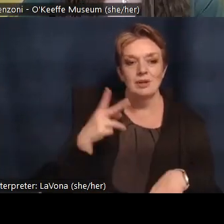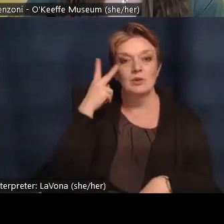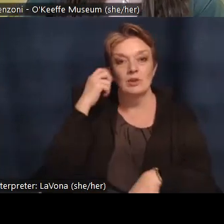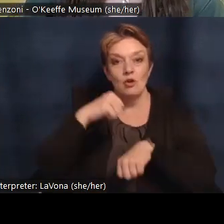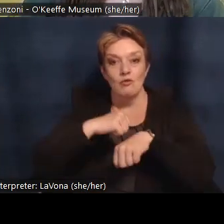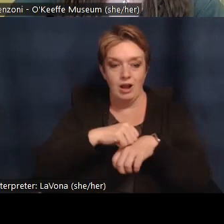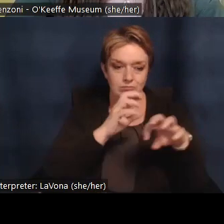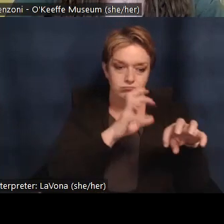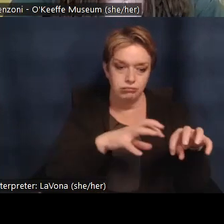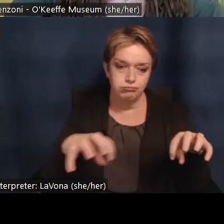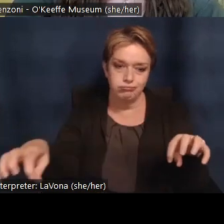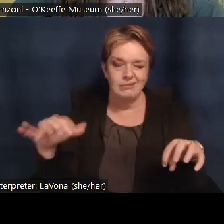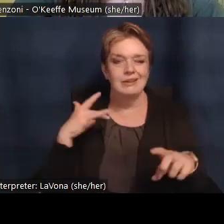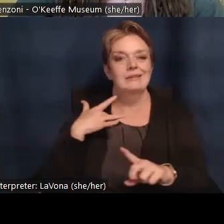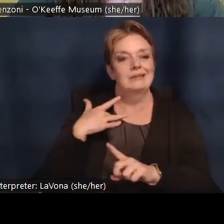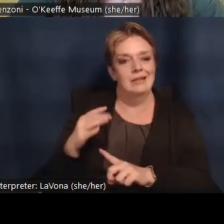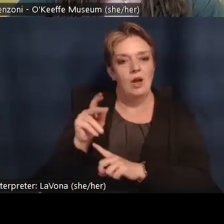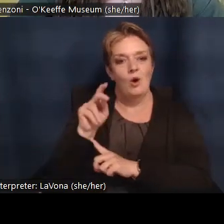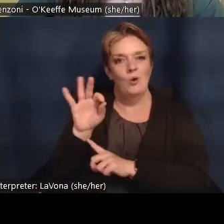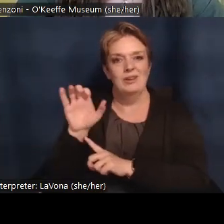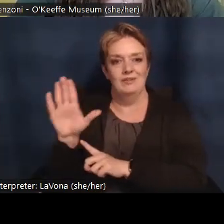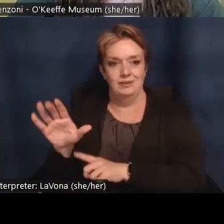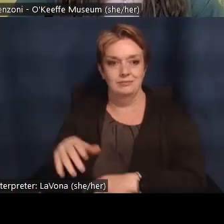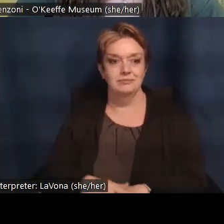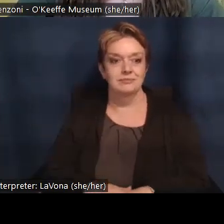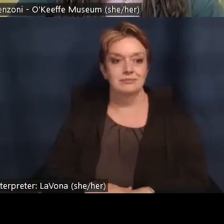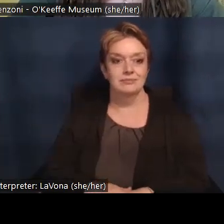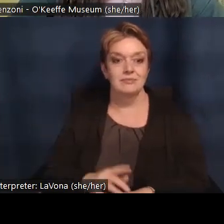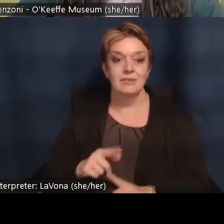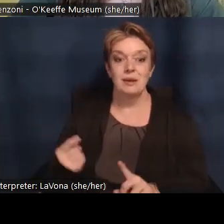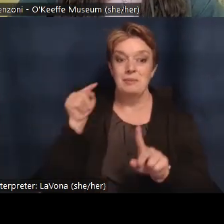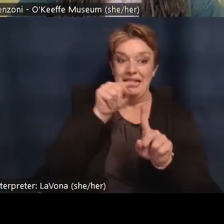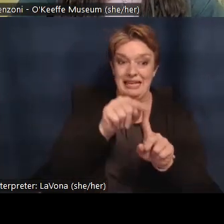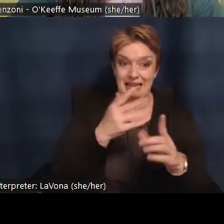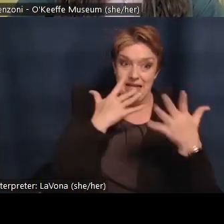However, this is the exact same room in 1965.